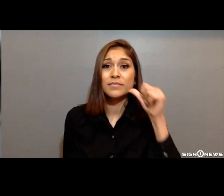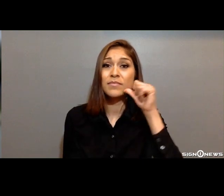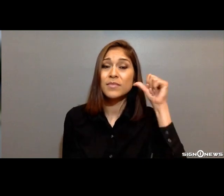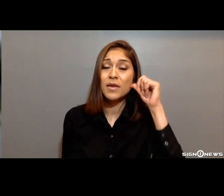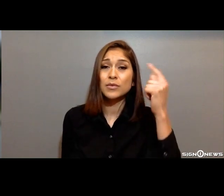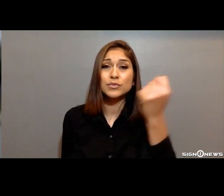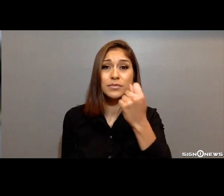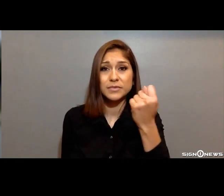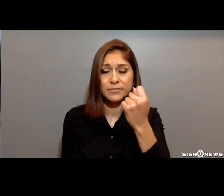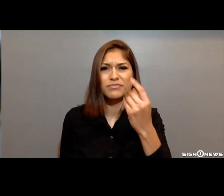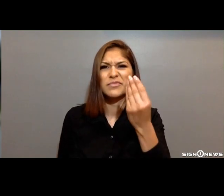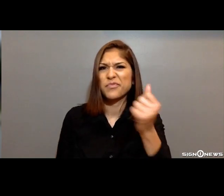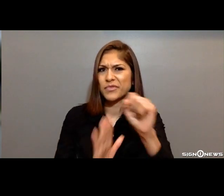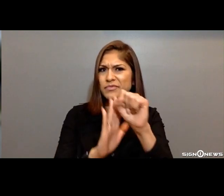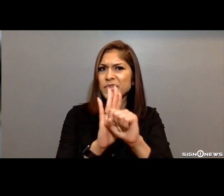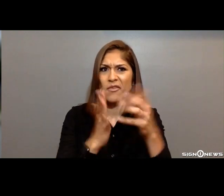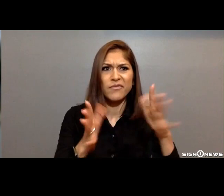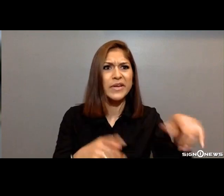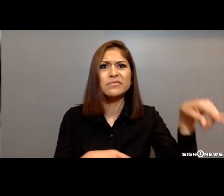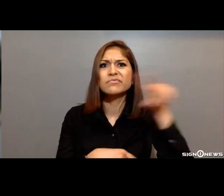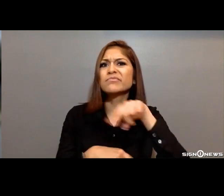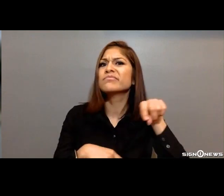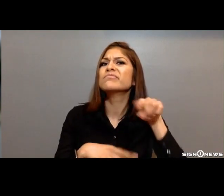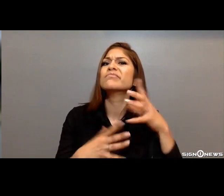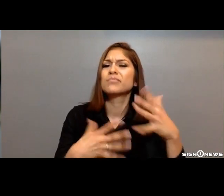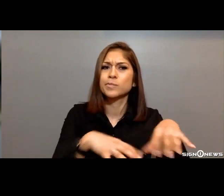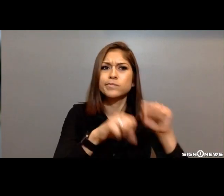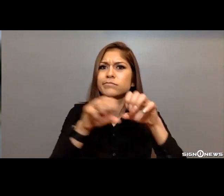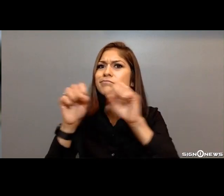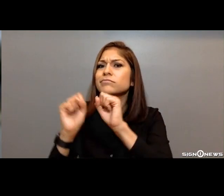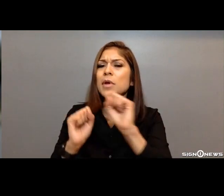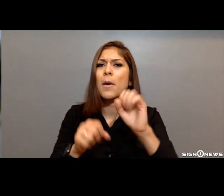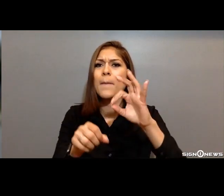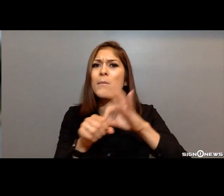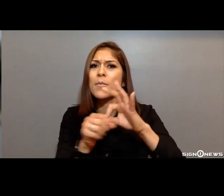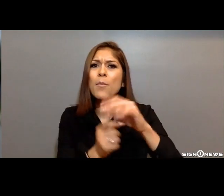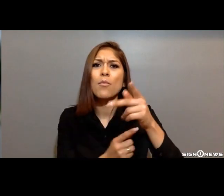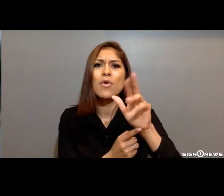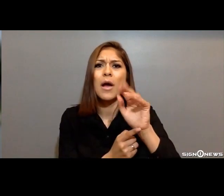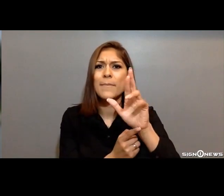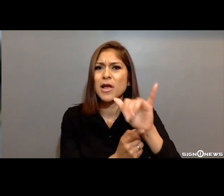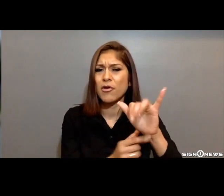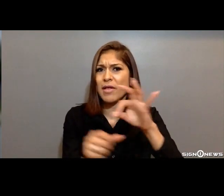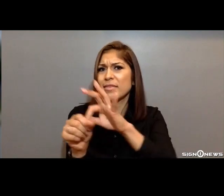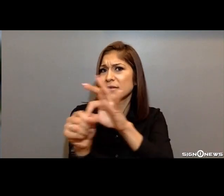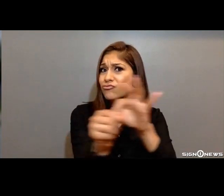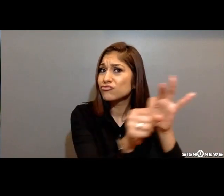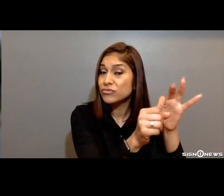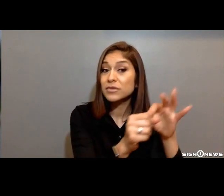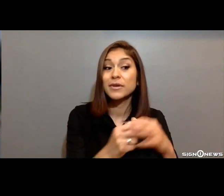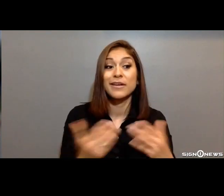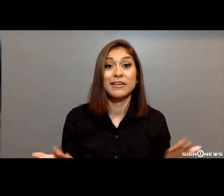Tuesday several states held primary elections.